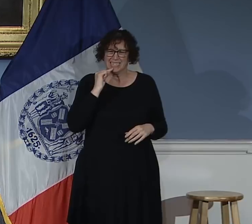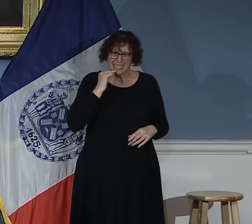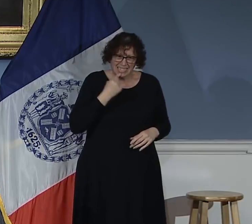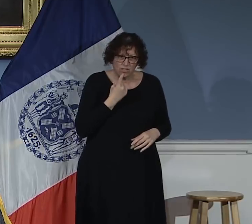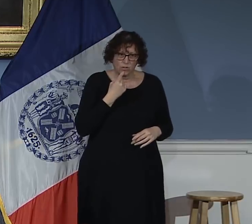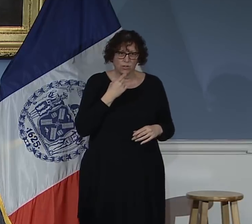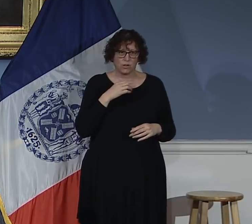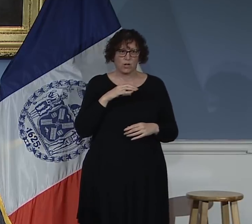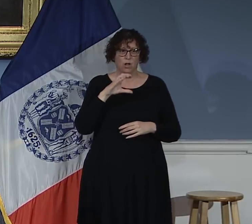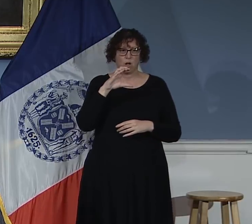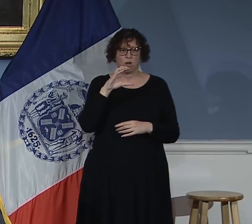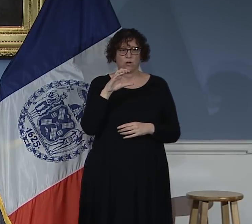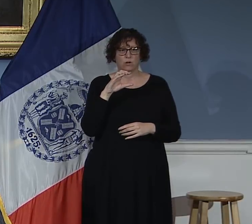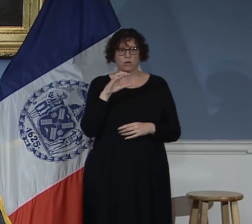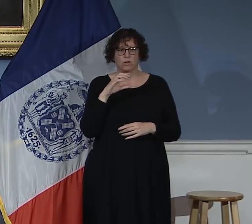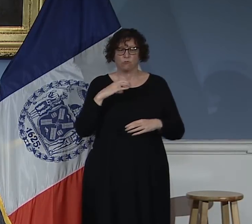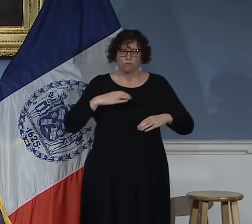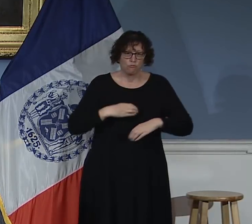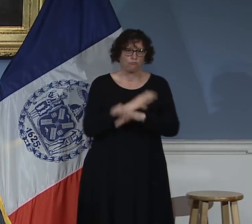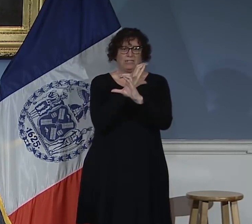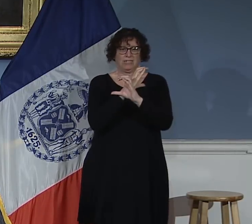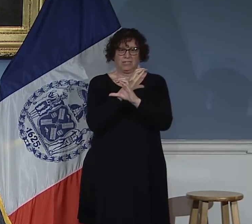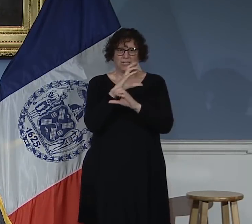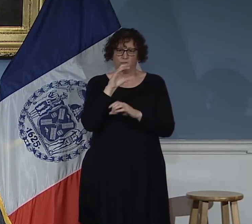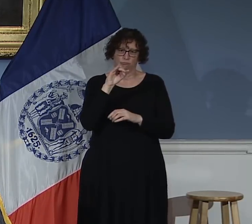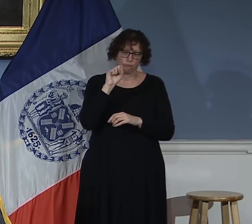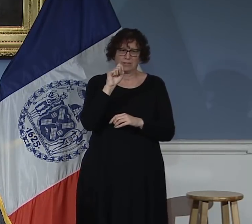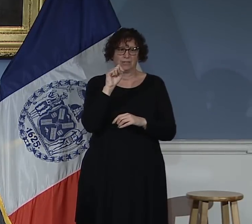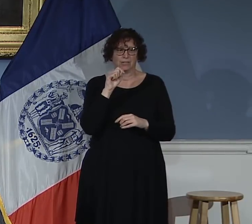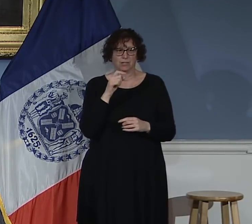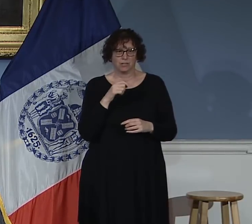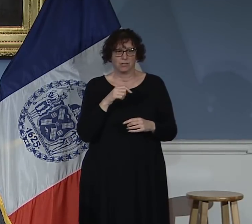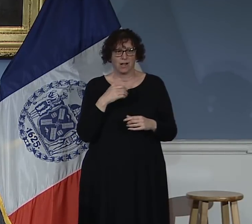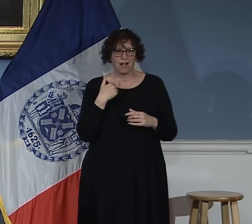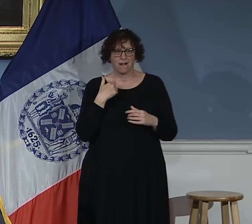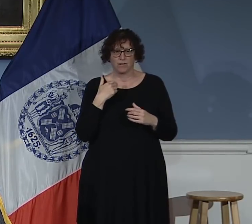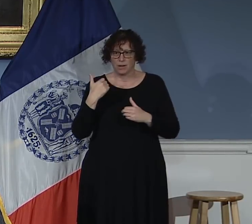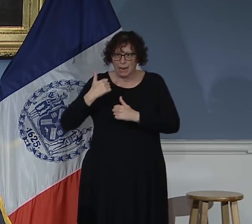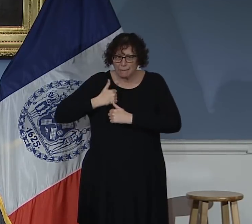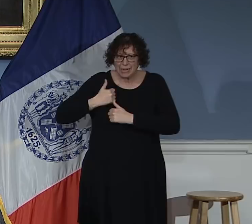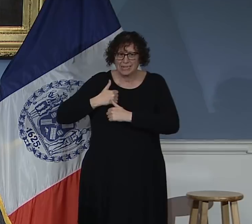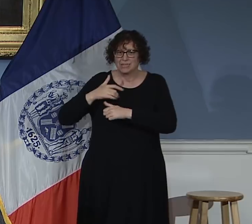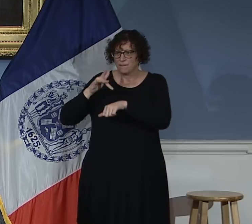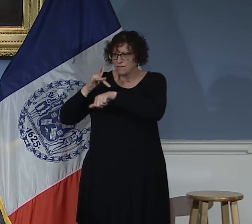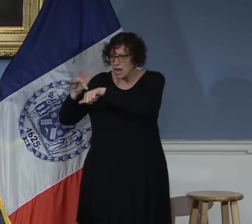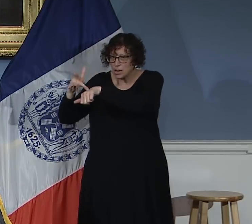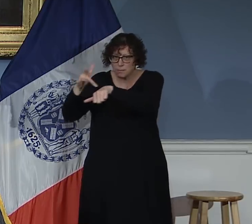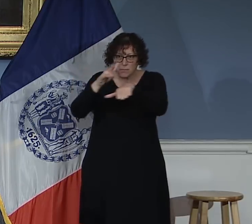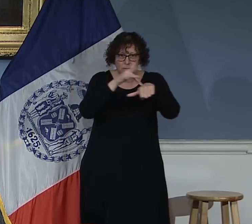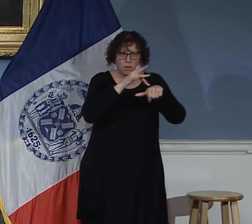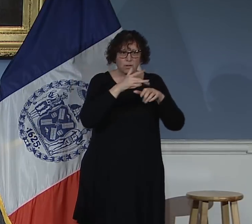SENSE OF A THREAT TO OUR SHORES AND WE HAVE SU CH EXTRAORDINARY MILITARY CAPACITY